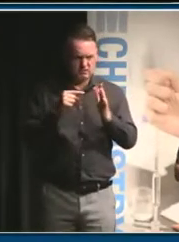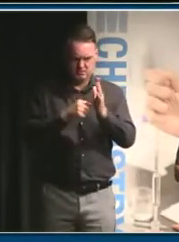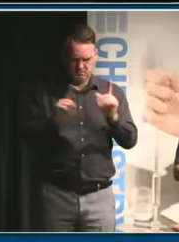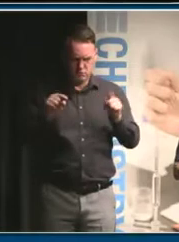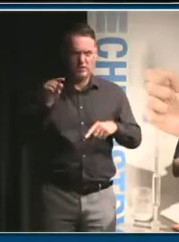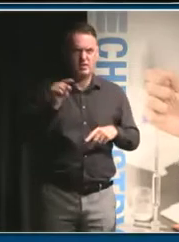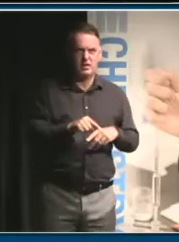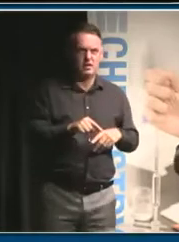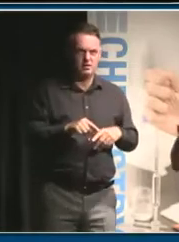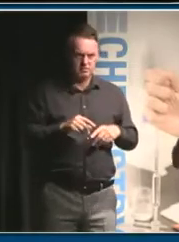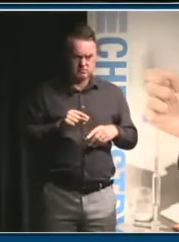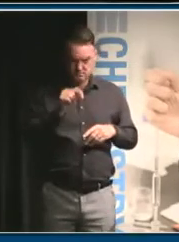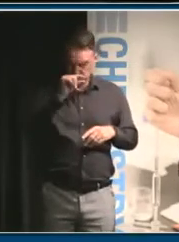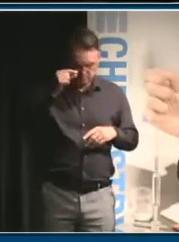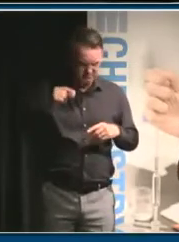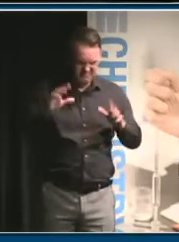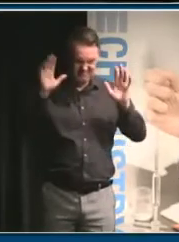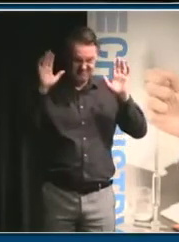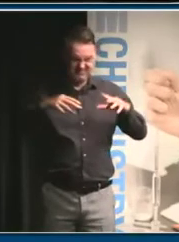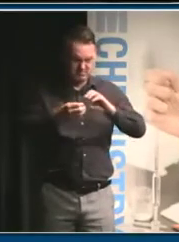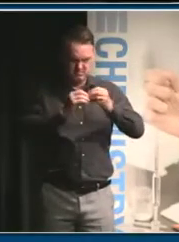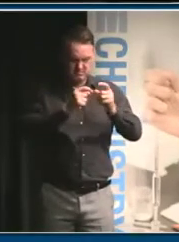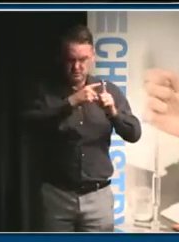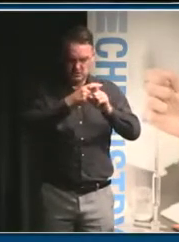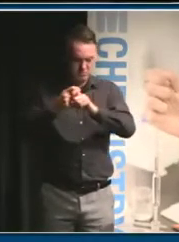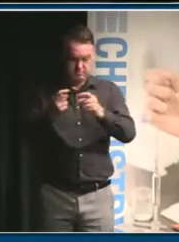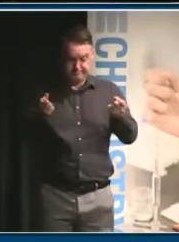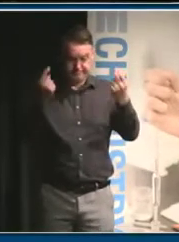Small particles, are you crazy? Molecular complexes, are you high?” They had no idea